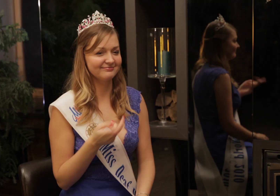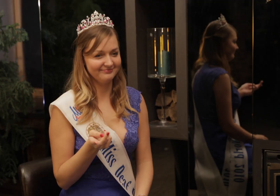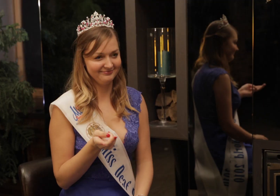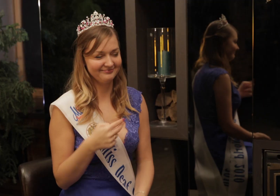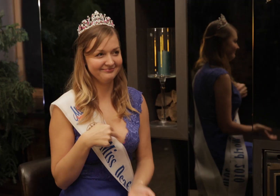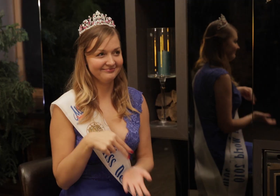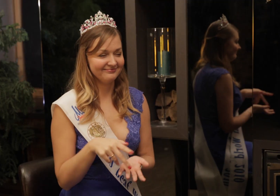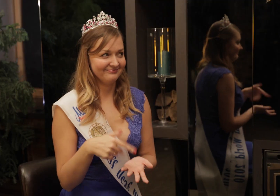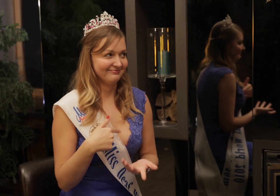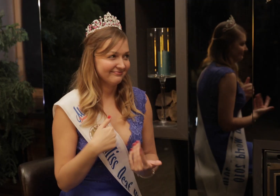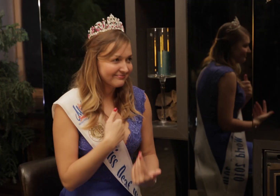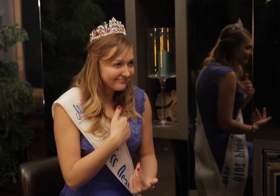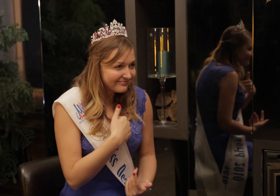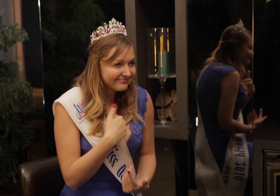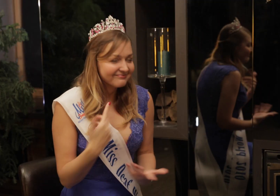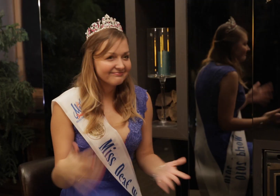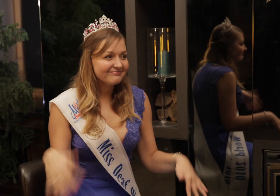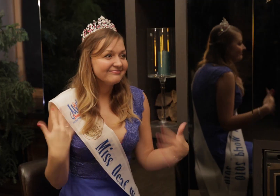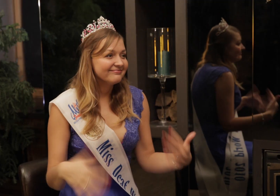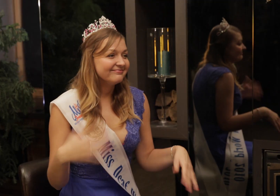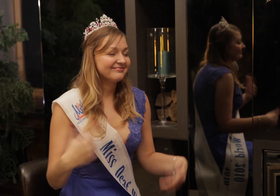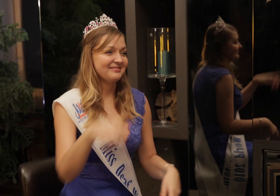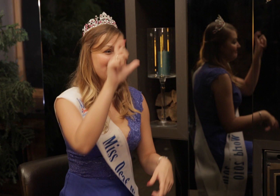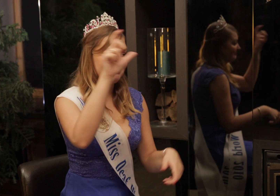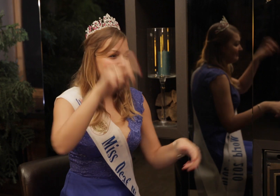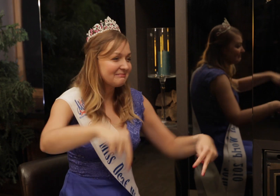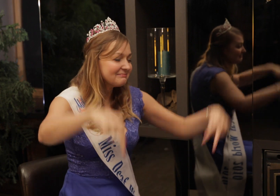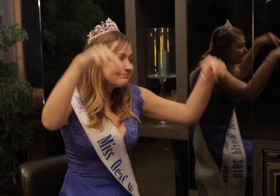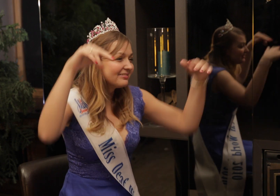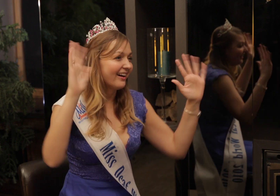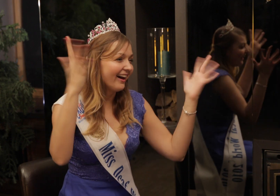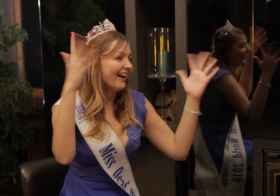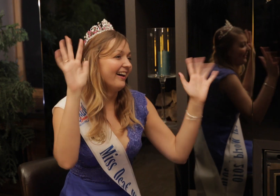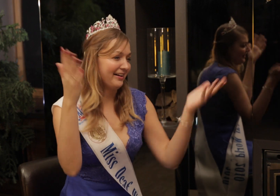I couldn’t believe it, and I was overcome with happiness. The crowds went wild, having their hands.